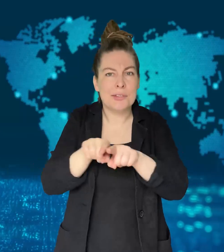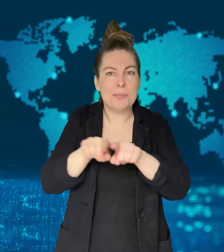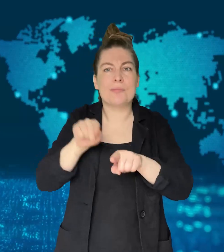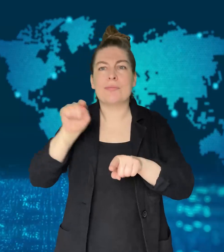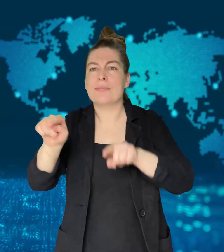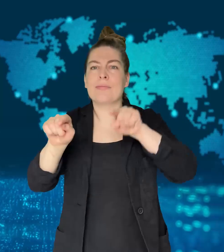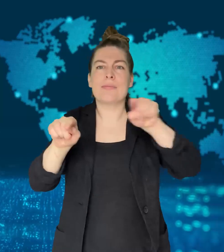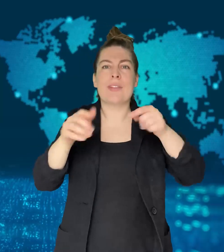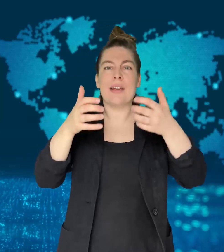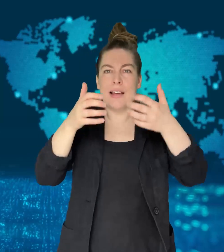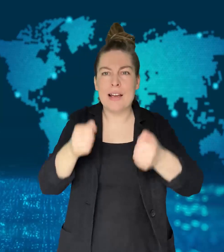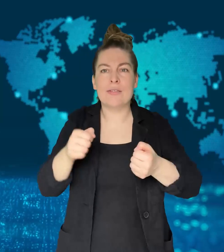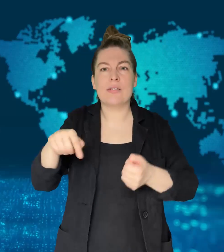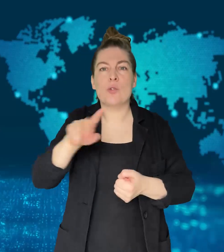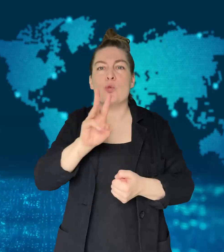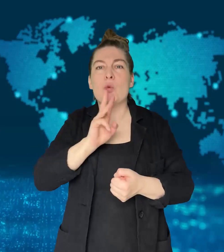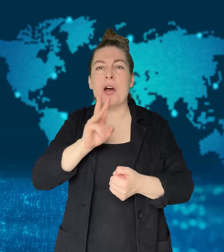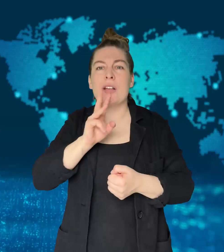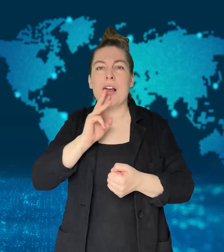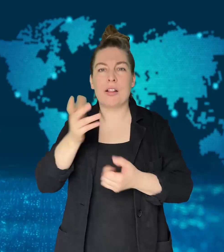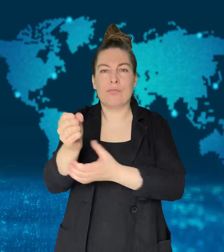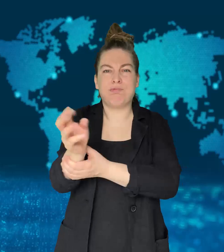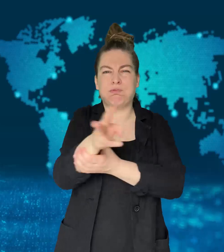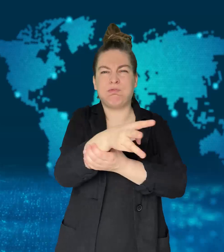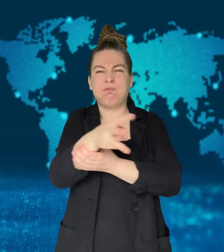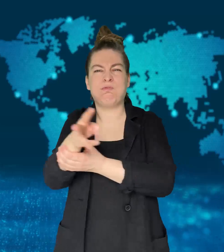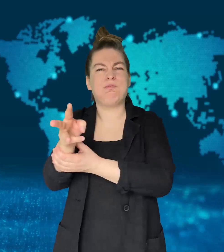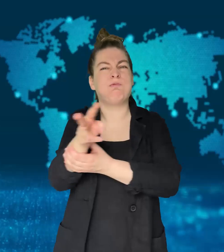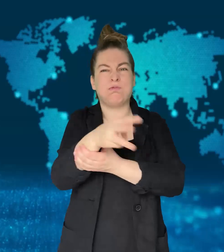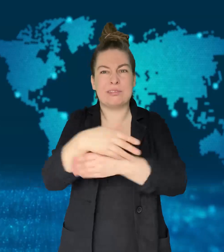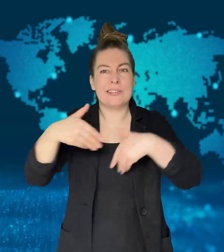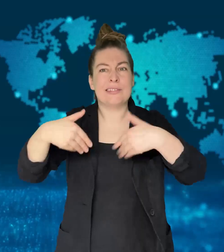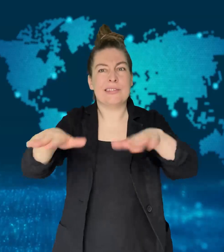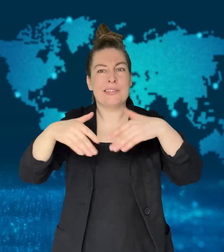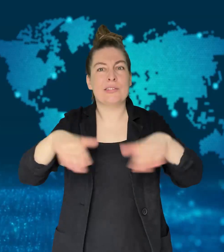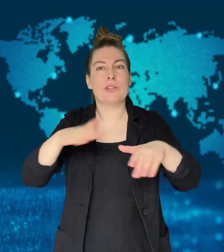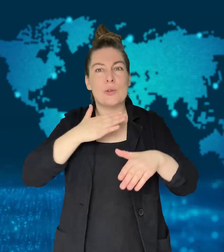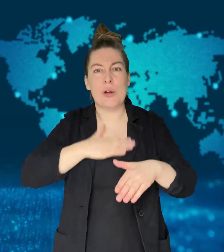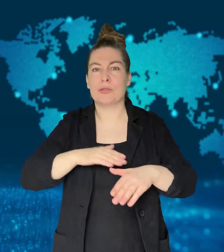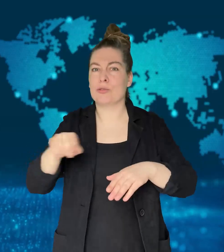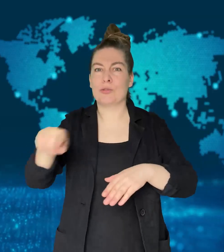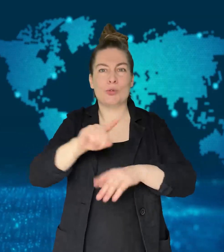Water cannons were used to disperse protesters